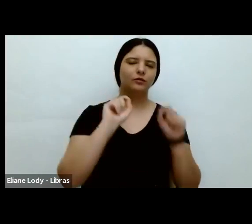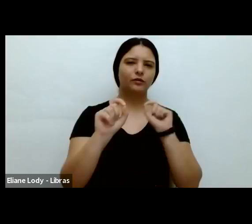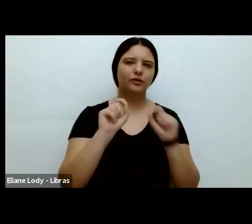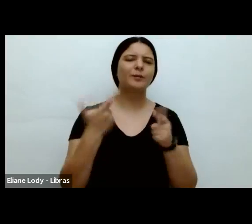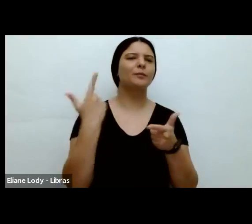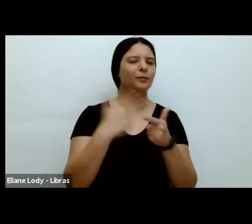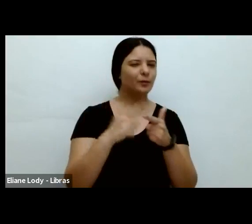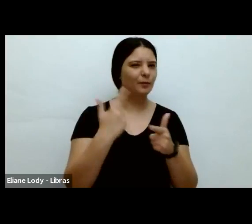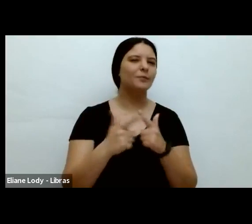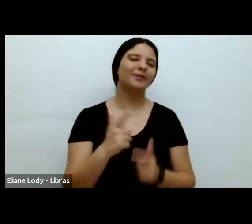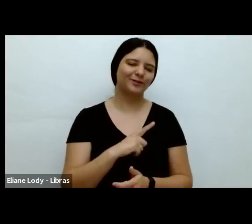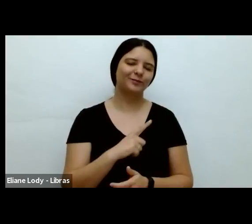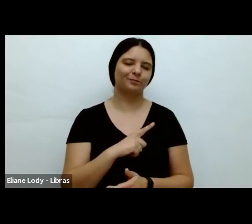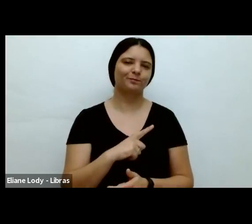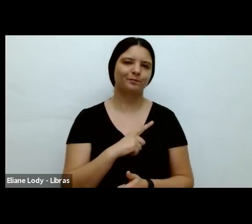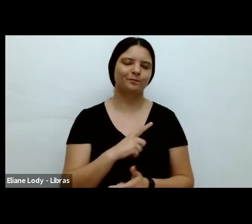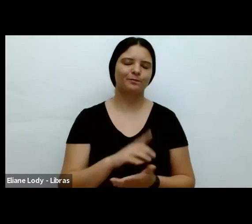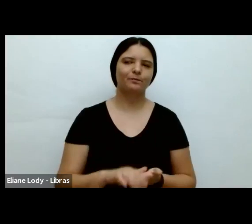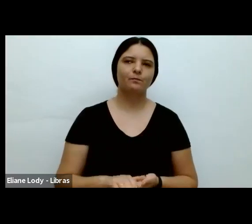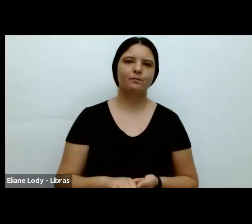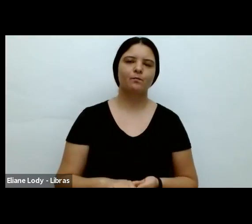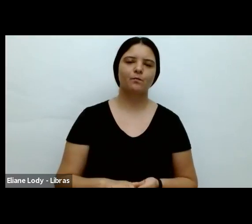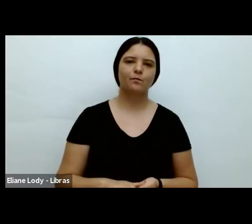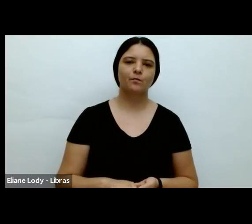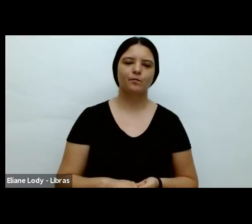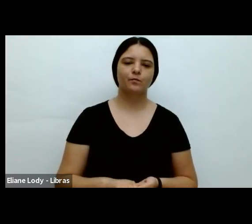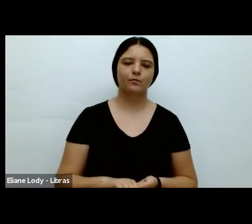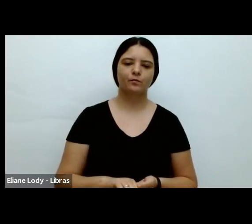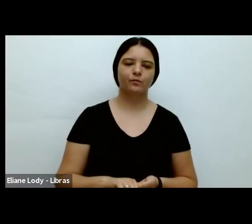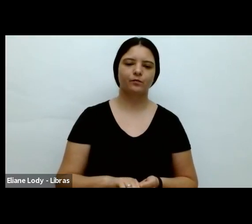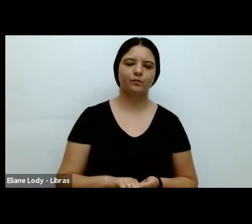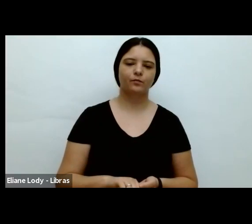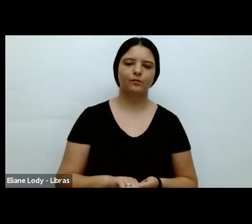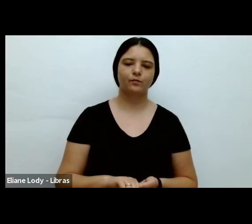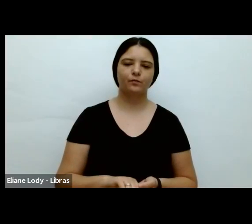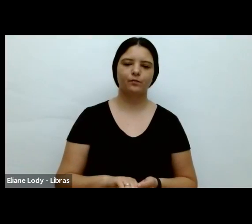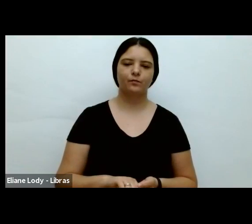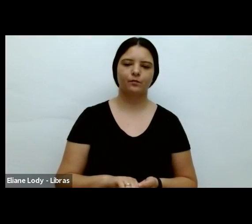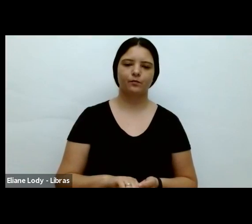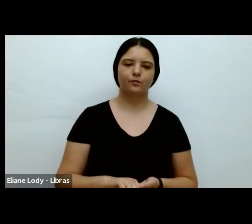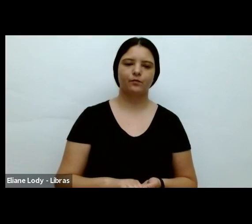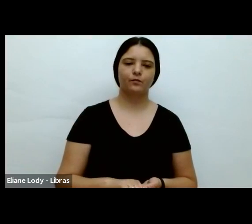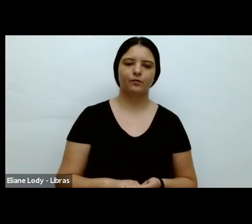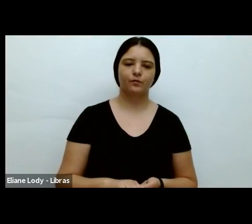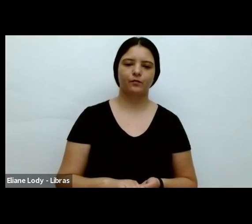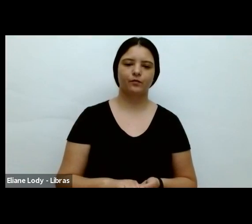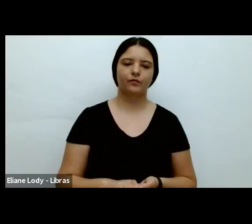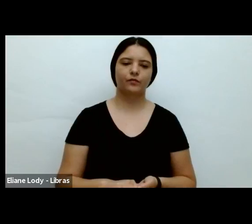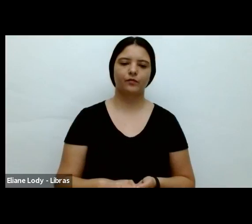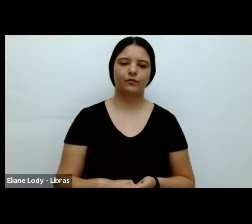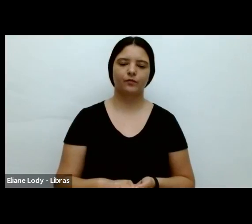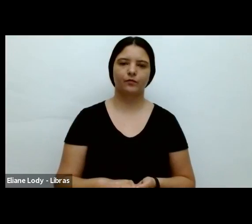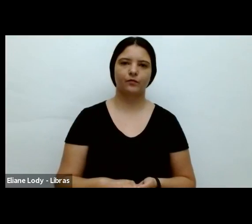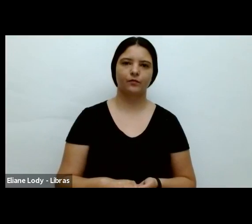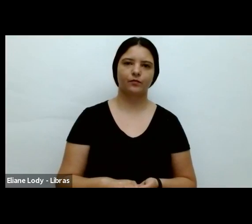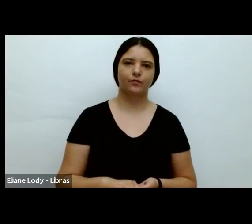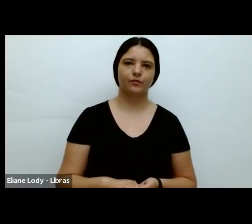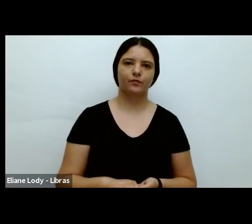ty or these or these god of war. Bet practices. es on feel your report